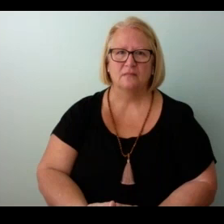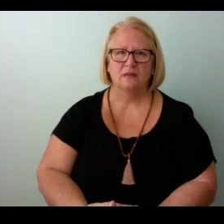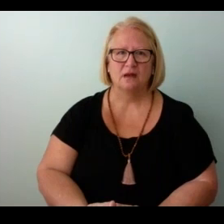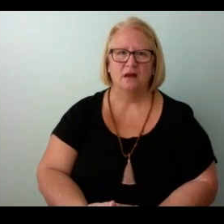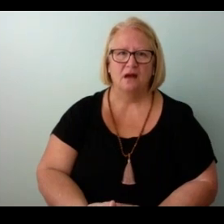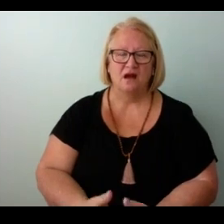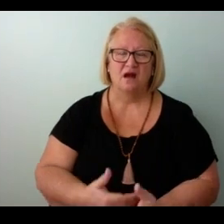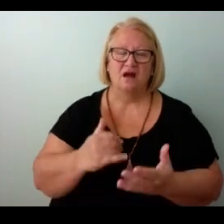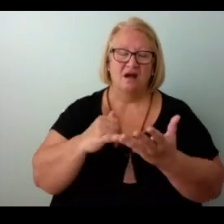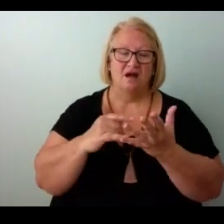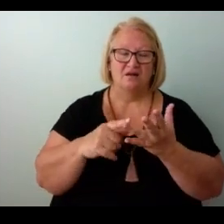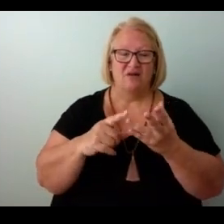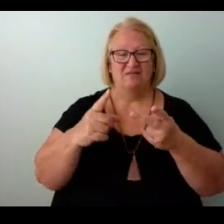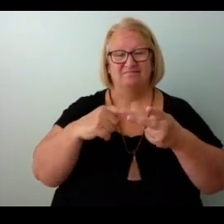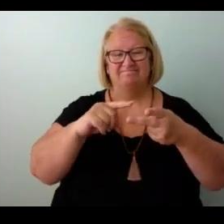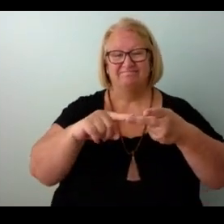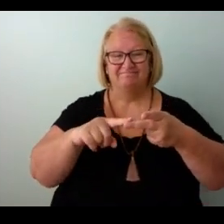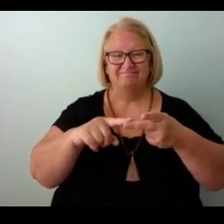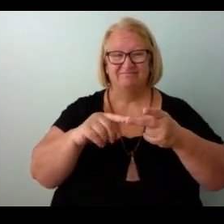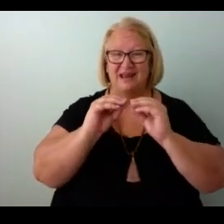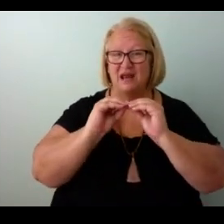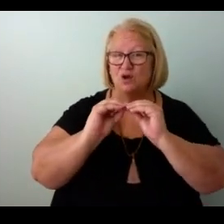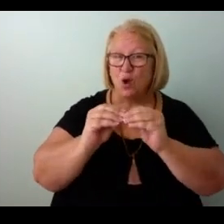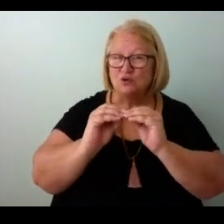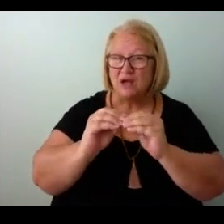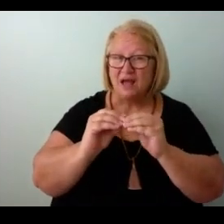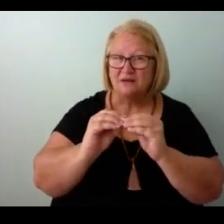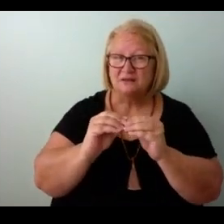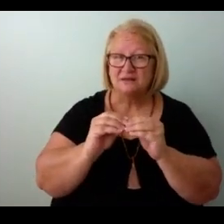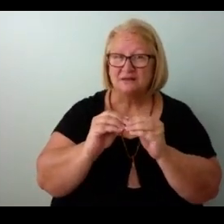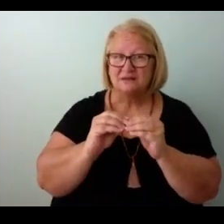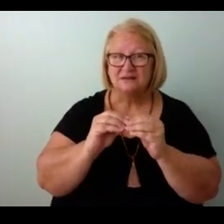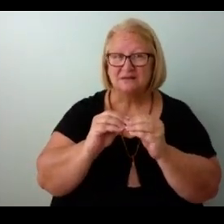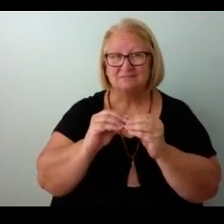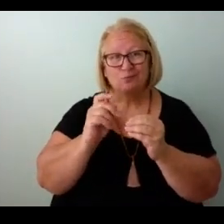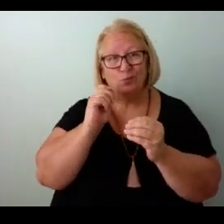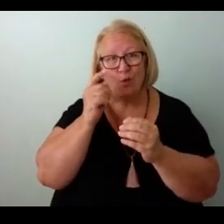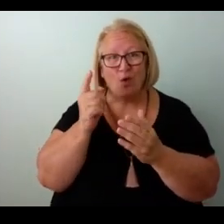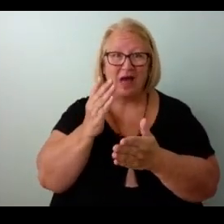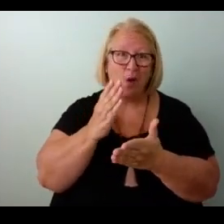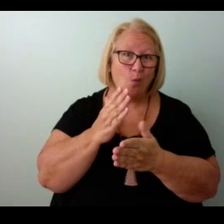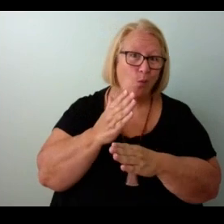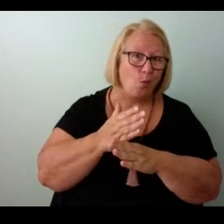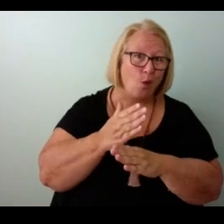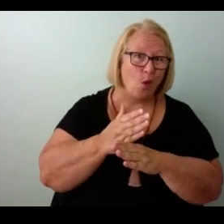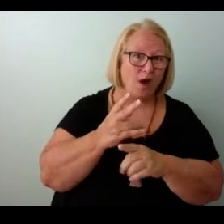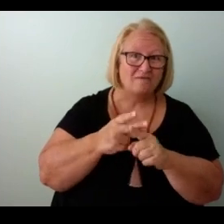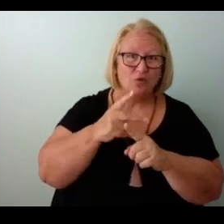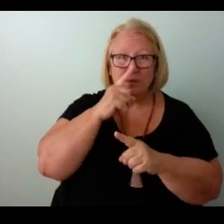Does that work for people in financial trouble usually?